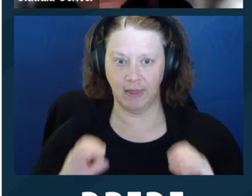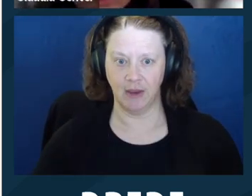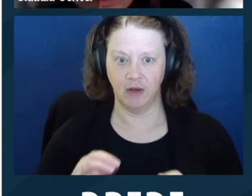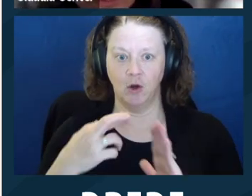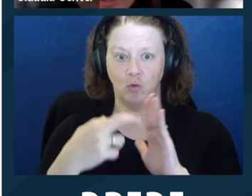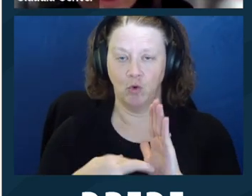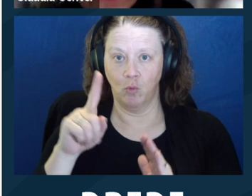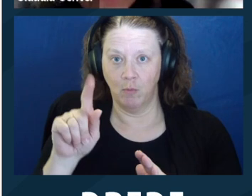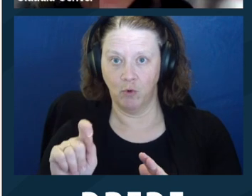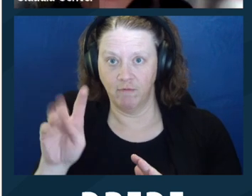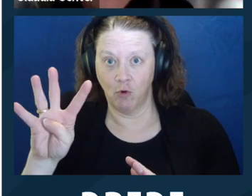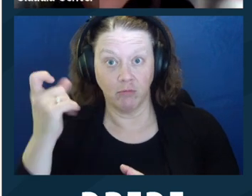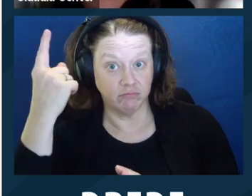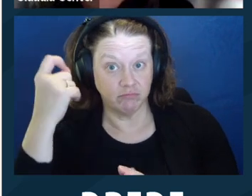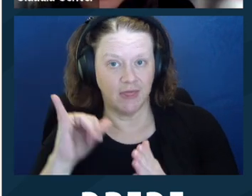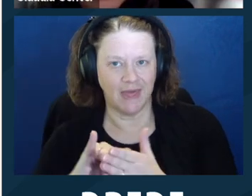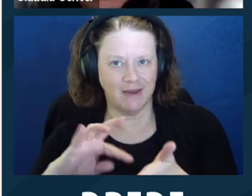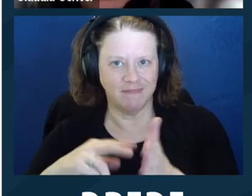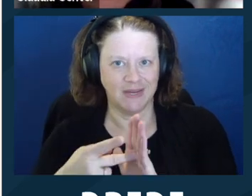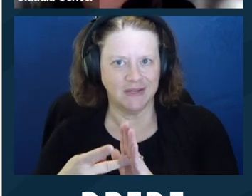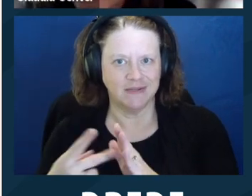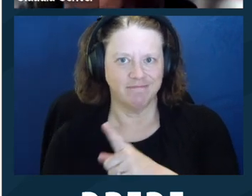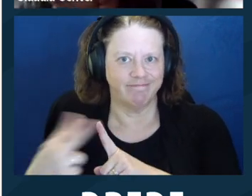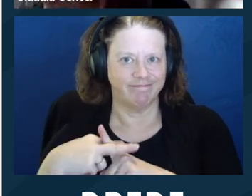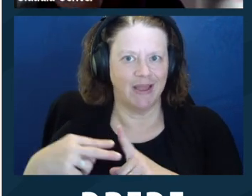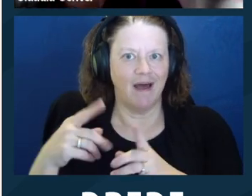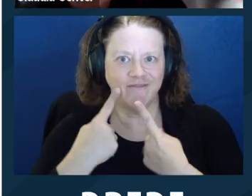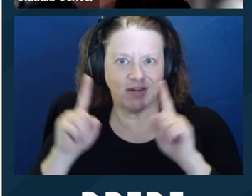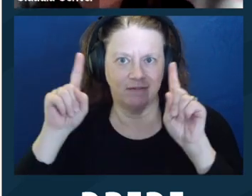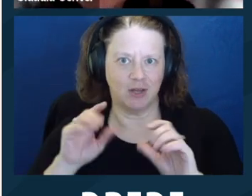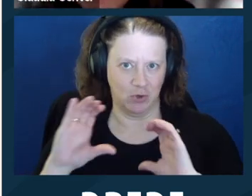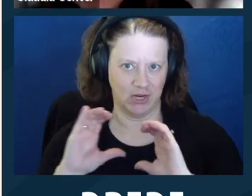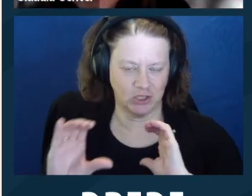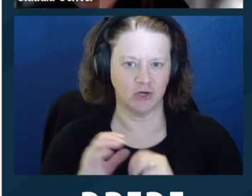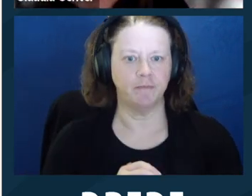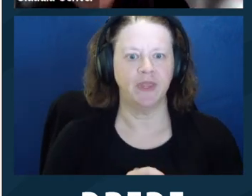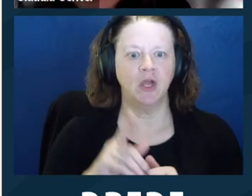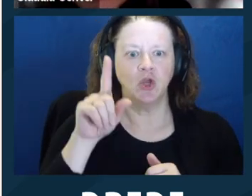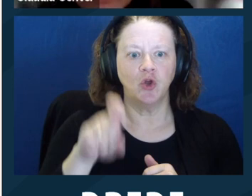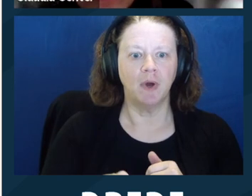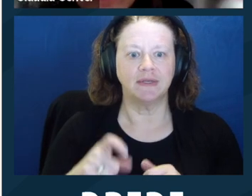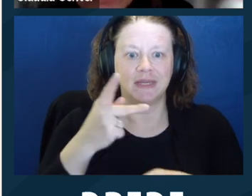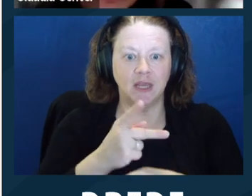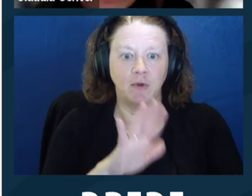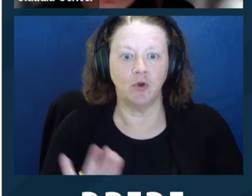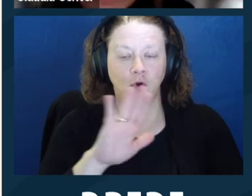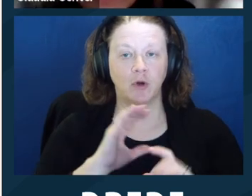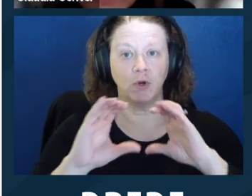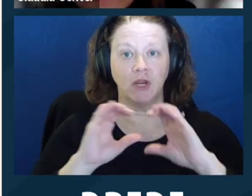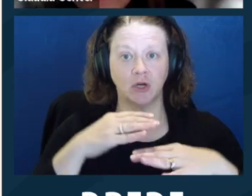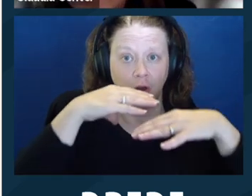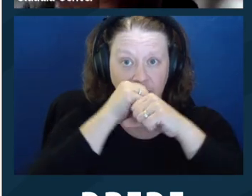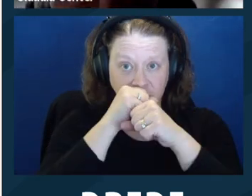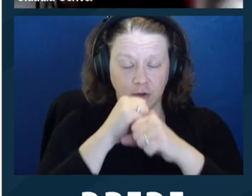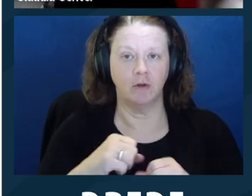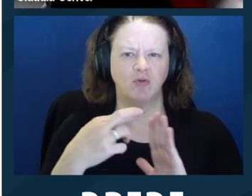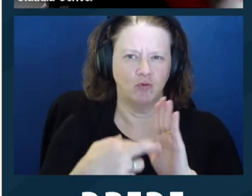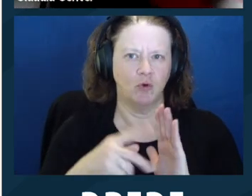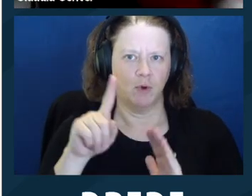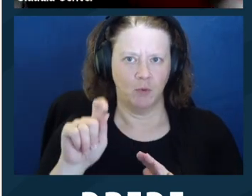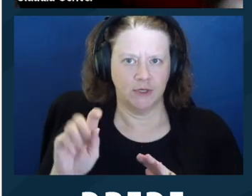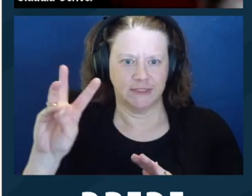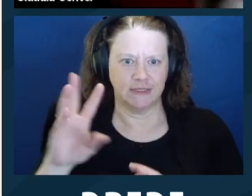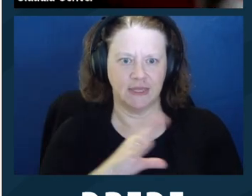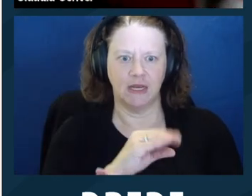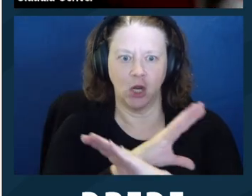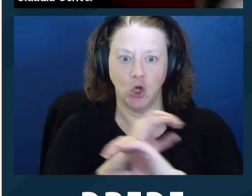recall 1.6, and no protective action without consent. And we'll talk about that. Next slide.